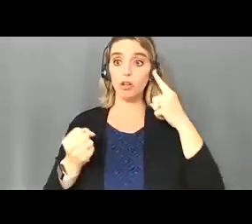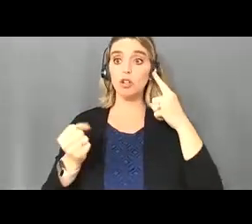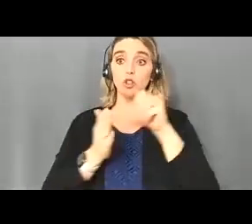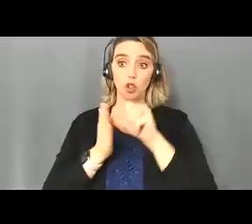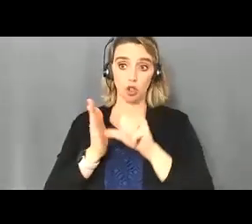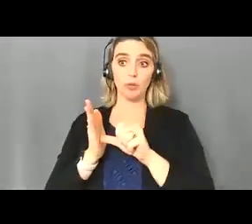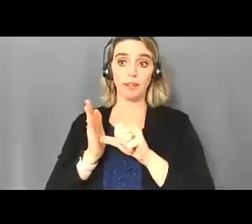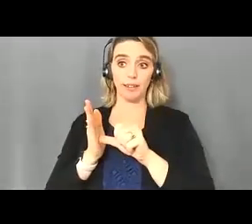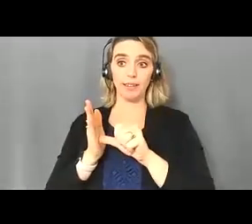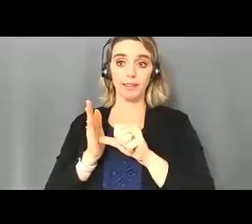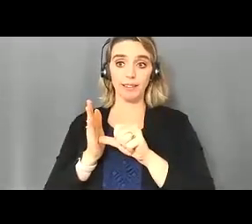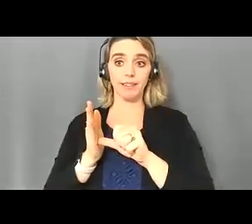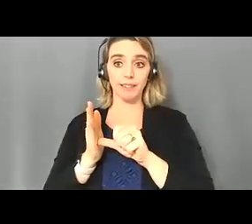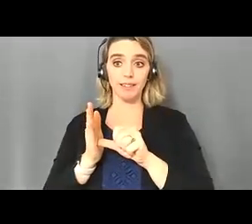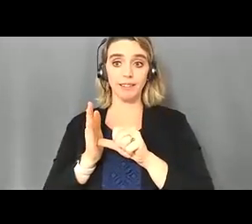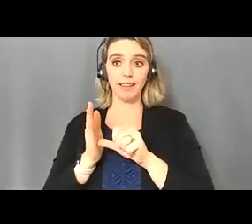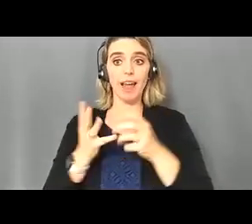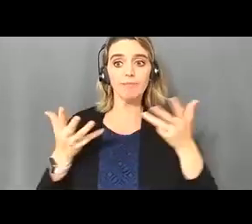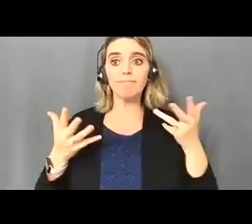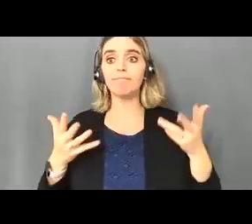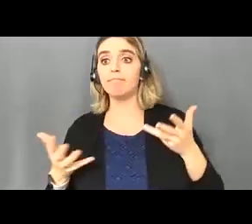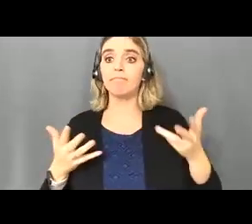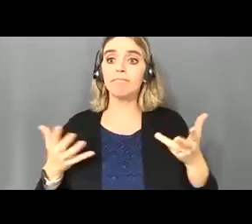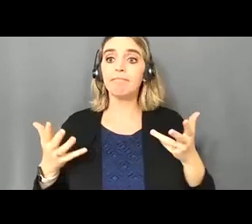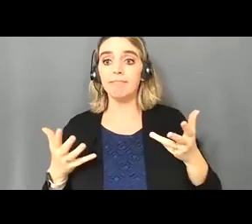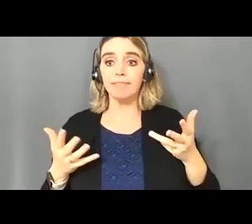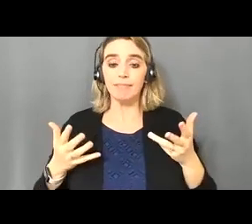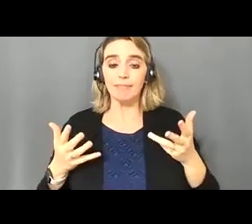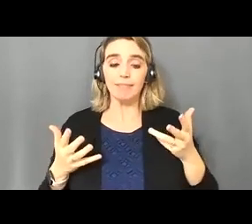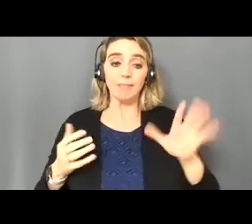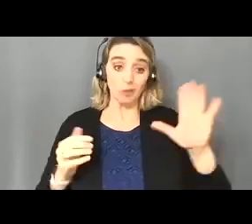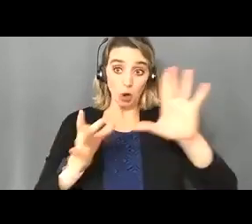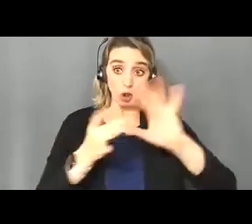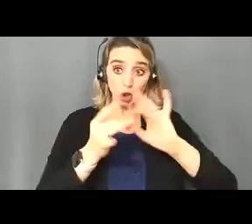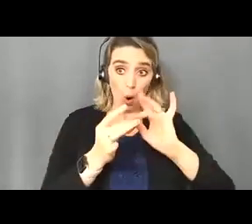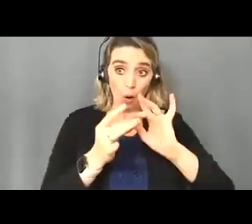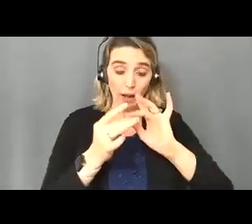And to make a fairly complicated story short,